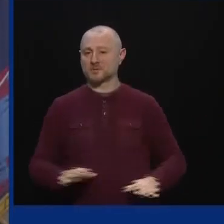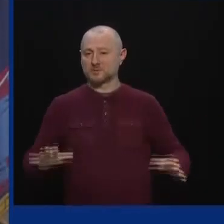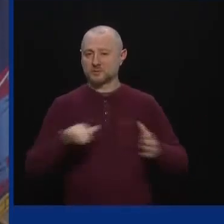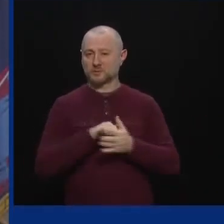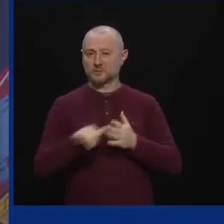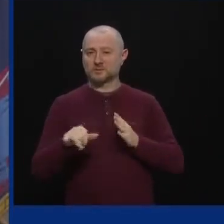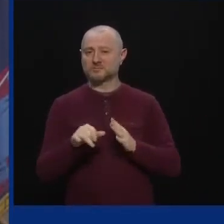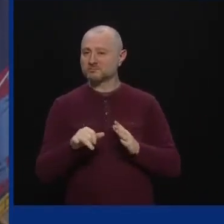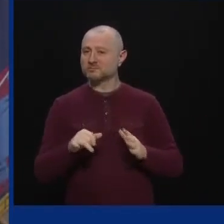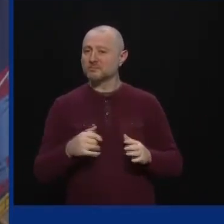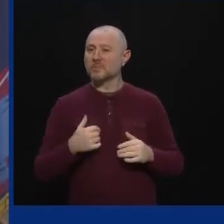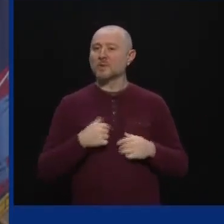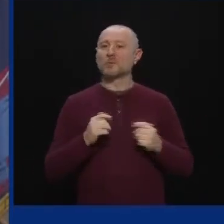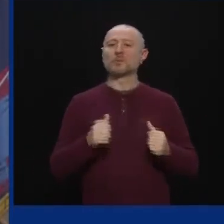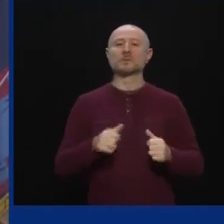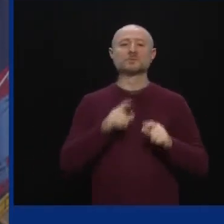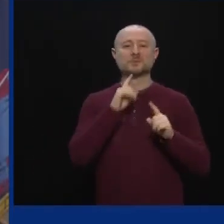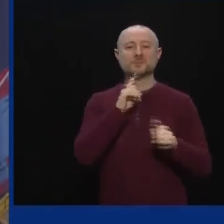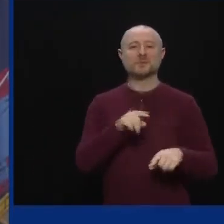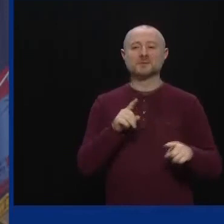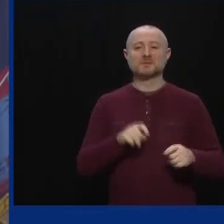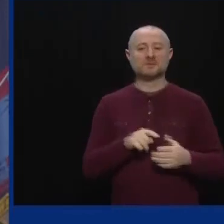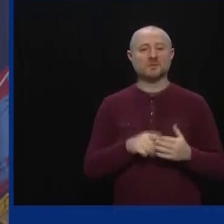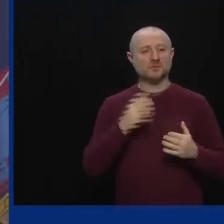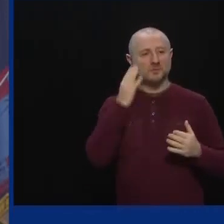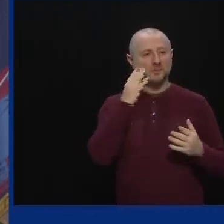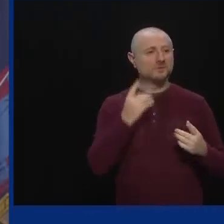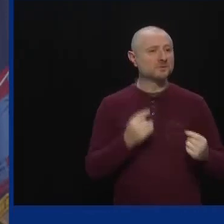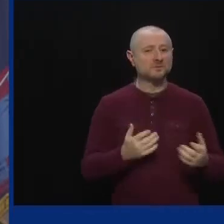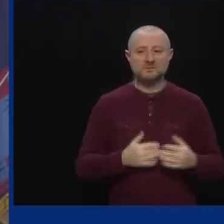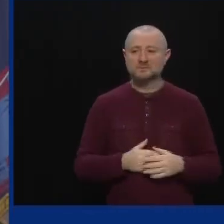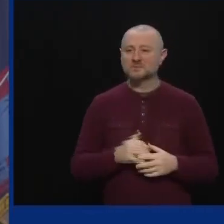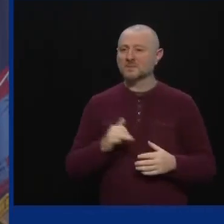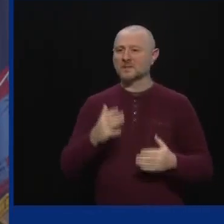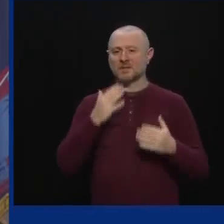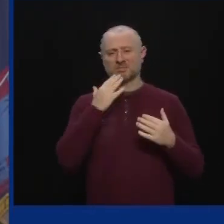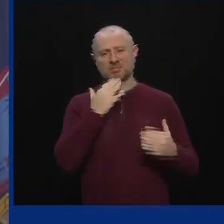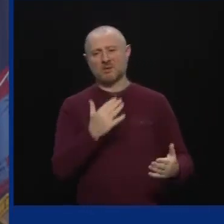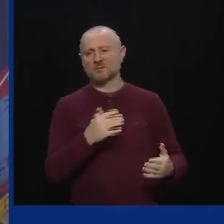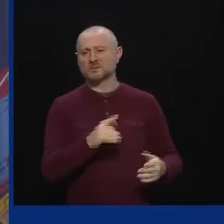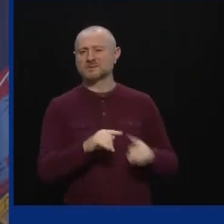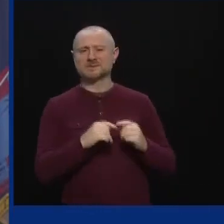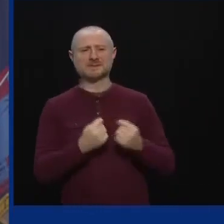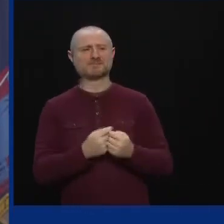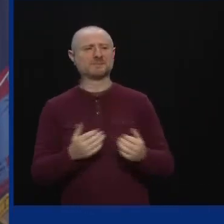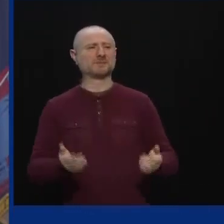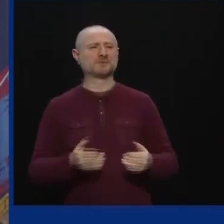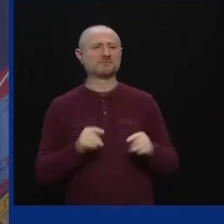DO IT AGAIN. THIS IS WHAT THEY'VE BEEN DOING ON UNIVERSITIES, AND YOU'VE MADE THIS AVAILABLE NOT JUST TO